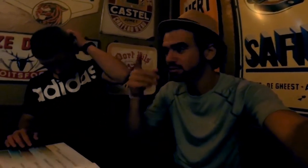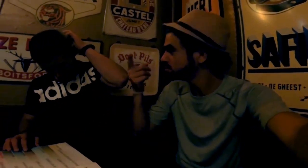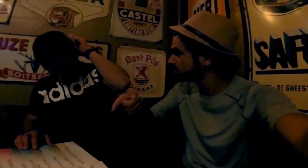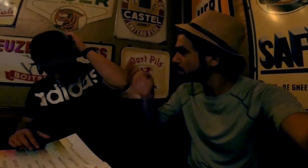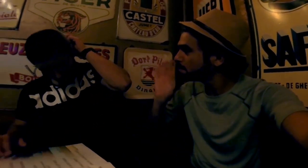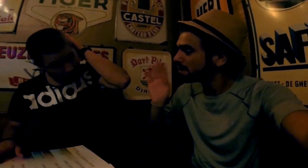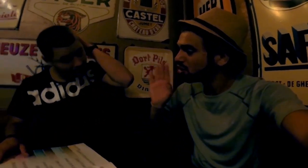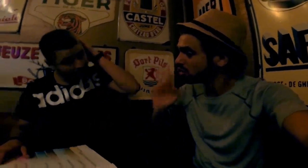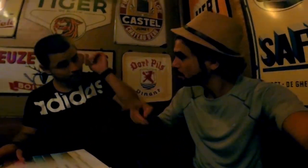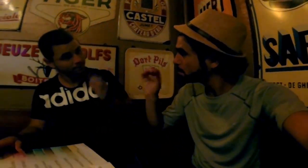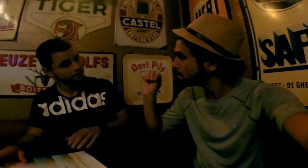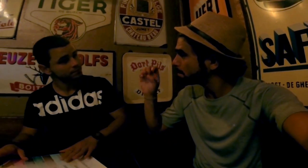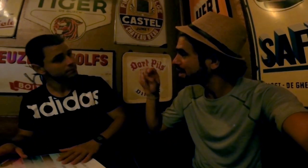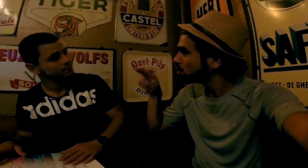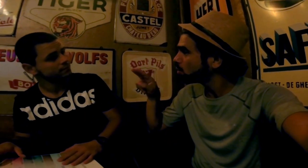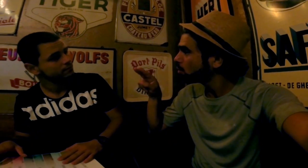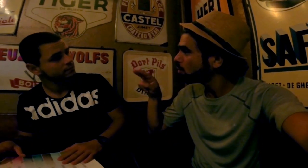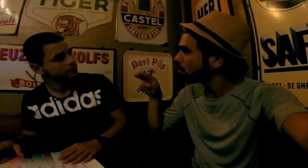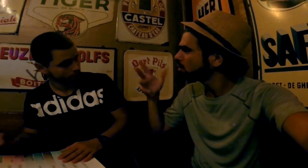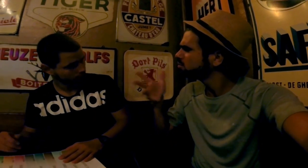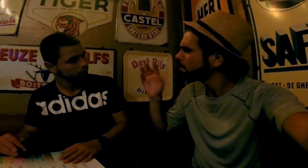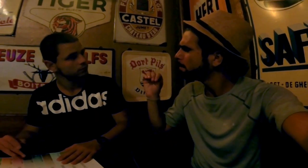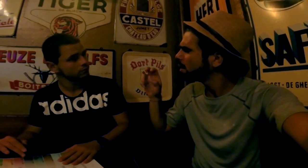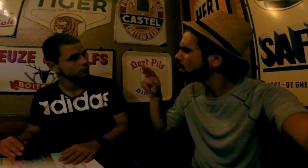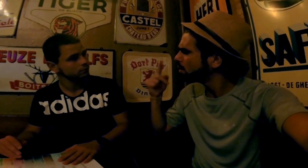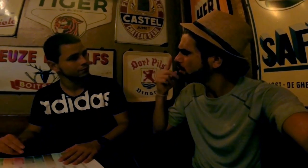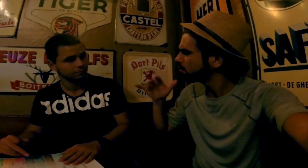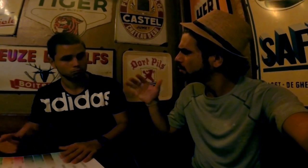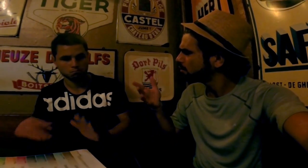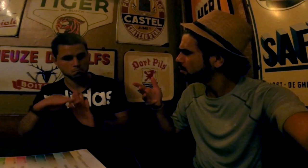Okay this is the beer menu, well what signs for it in Belgium?